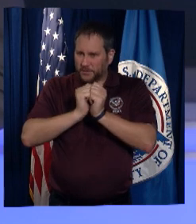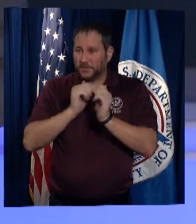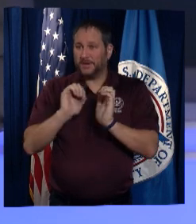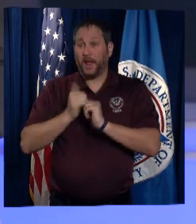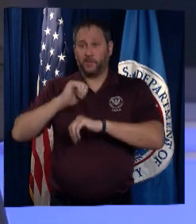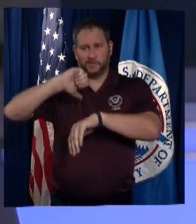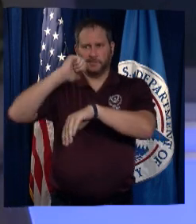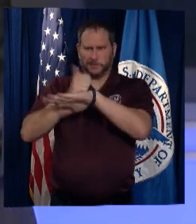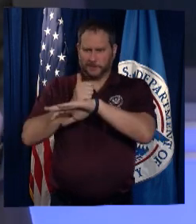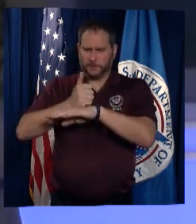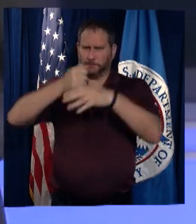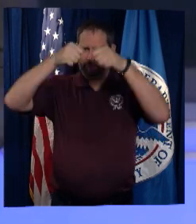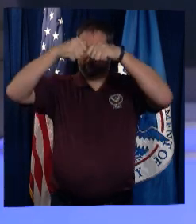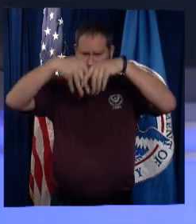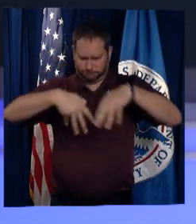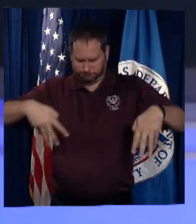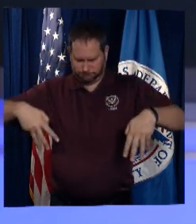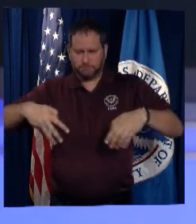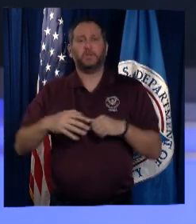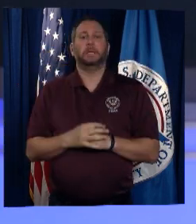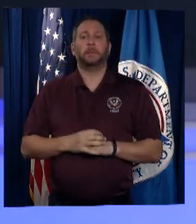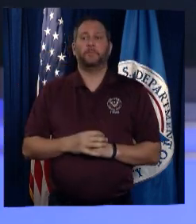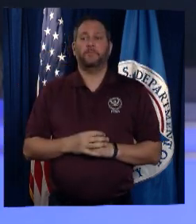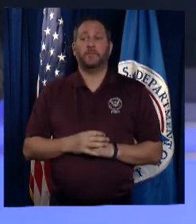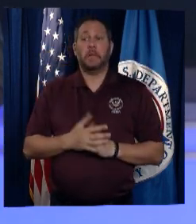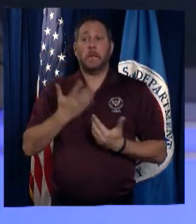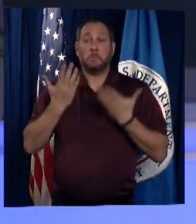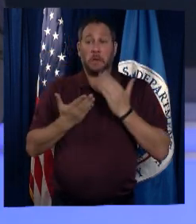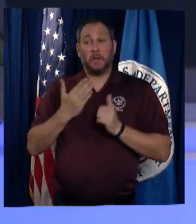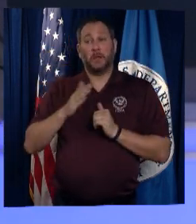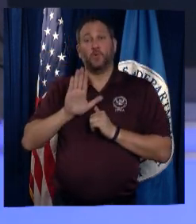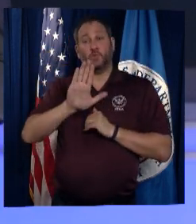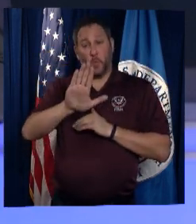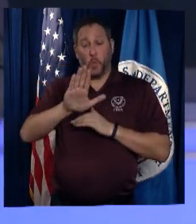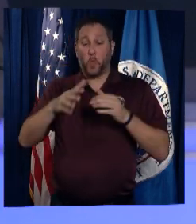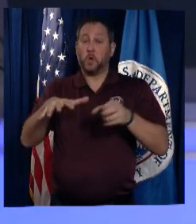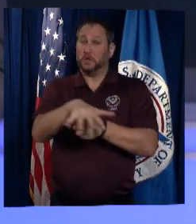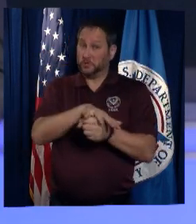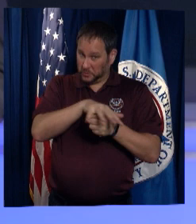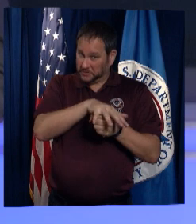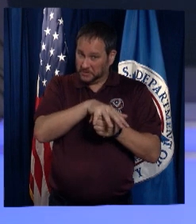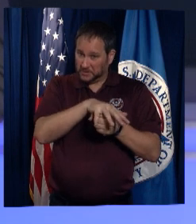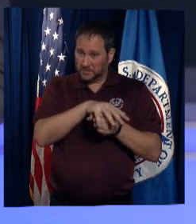Perhaps your elected officials really can do your job just as well as you. The